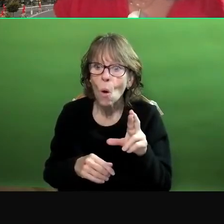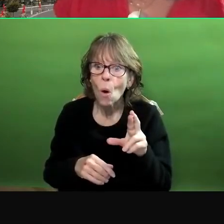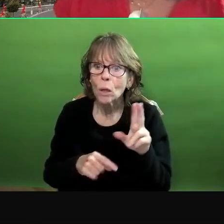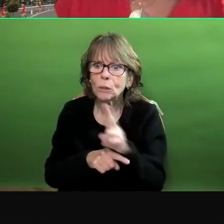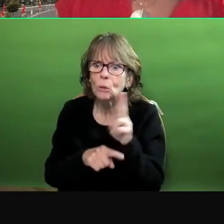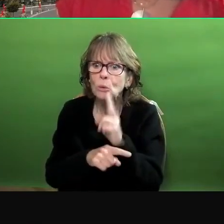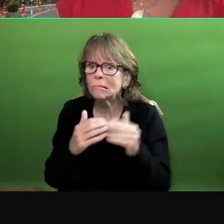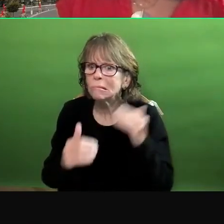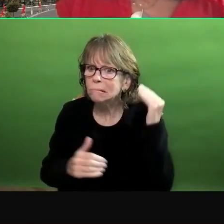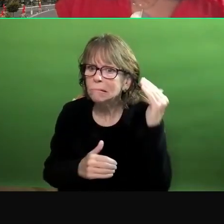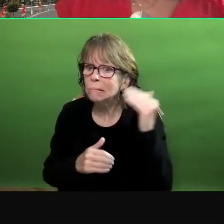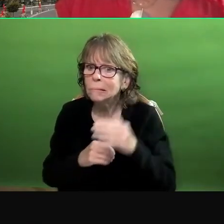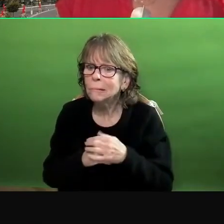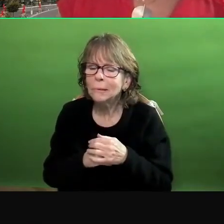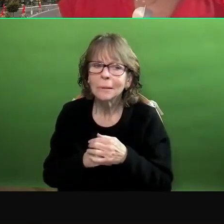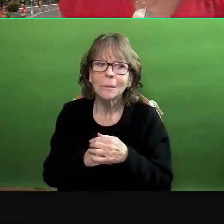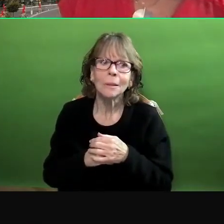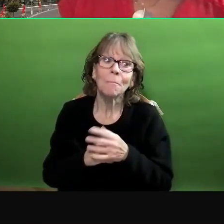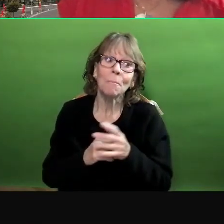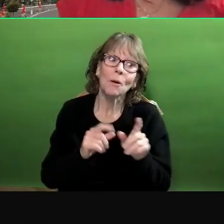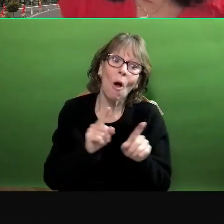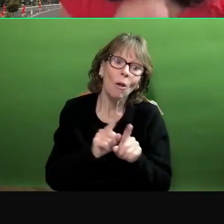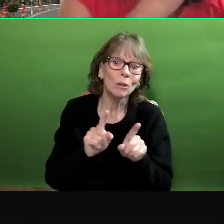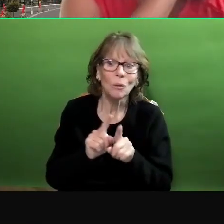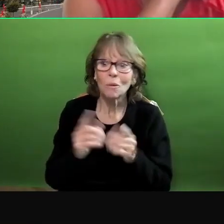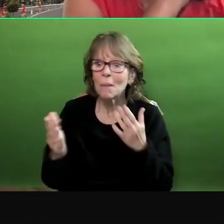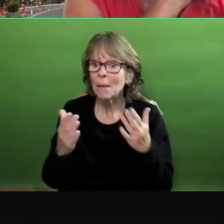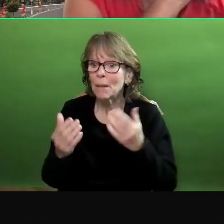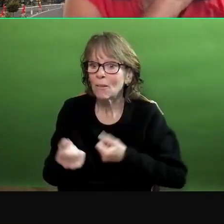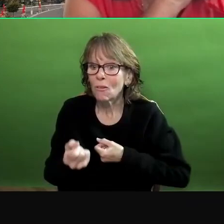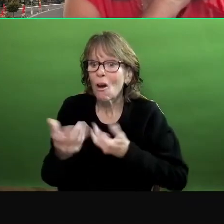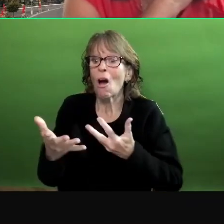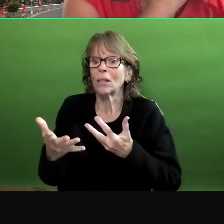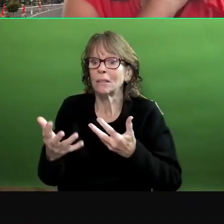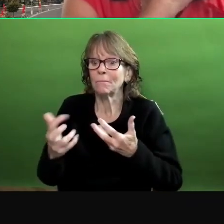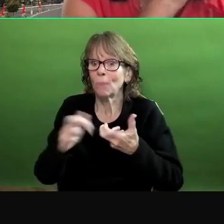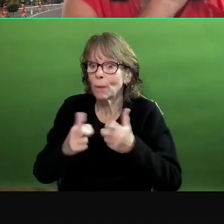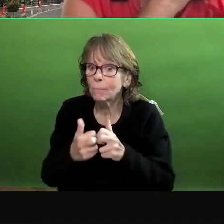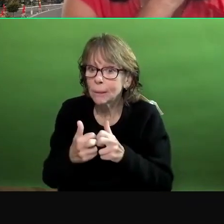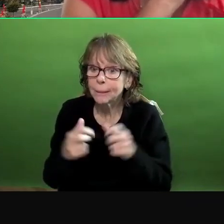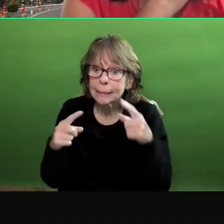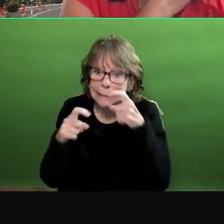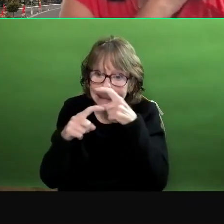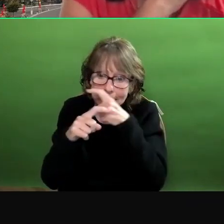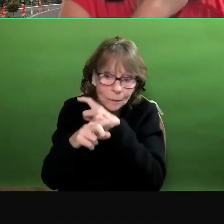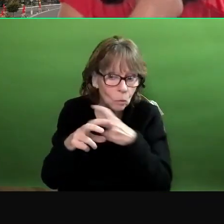it might open up new ways and complications that can influence what we're trying to do,